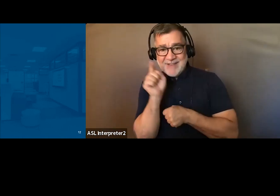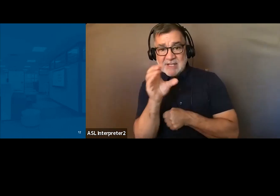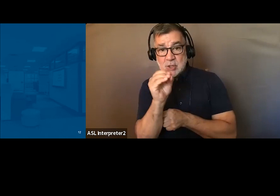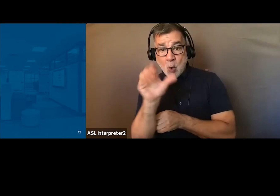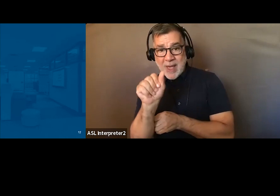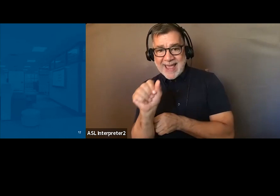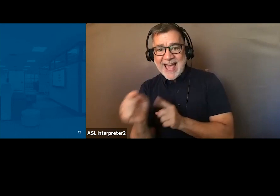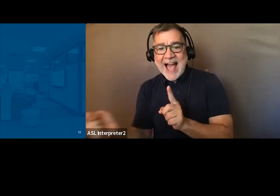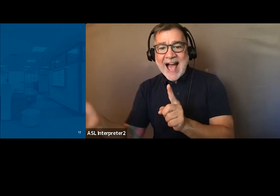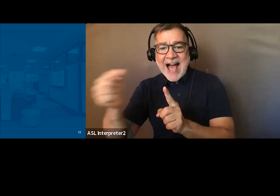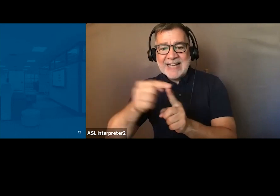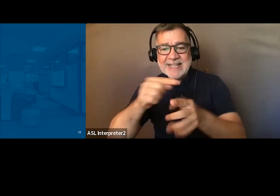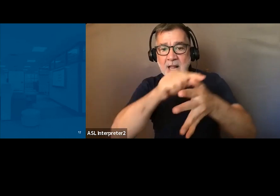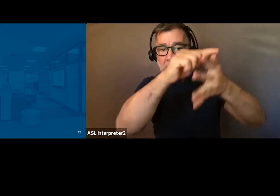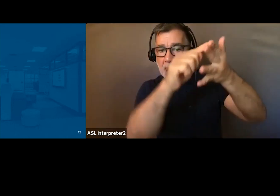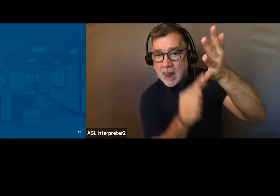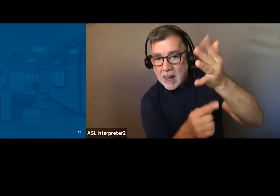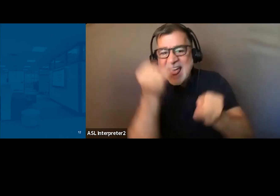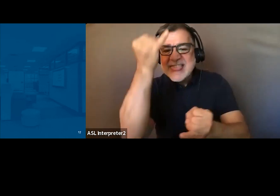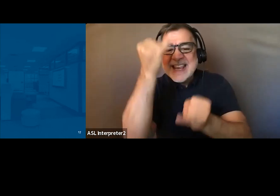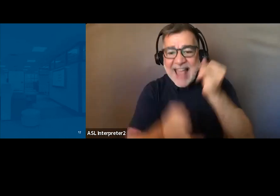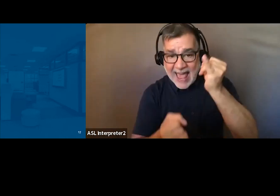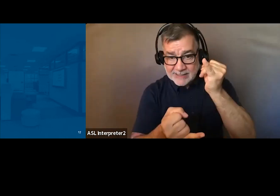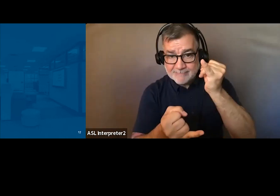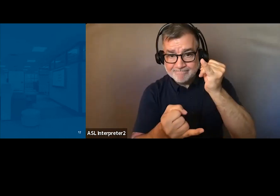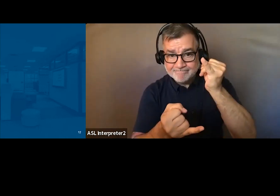when you're ready to start billing, until we're ready to start billing.